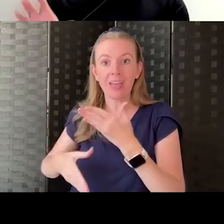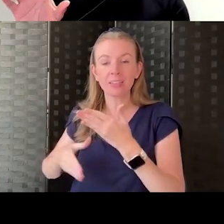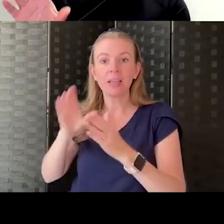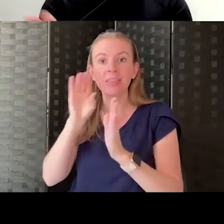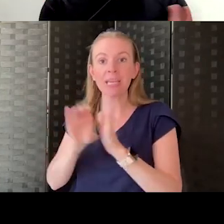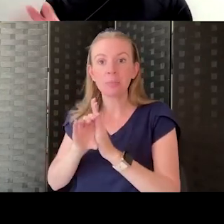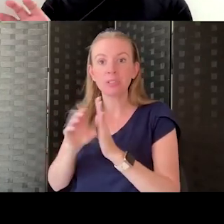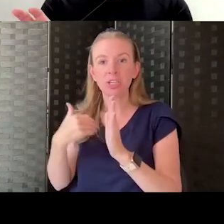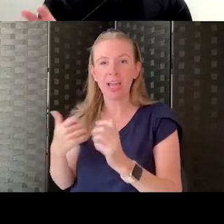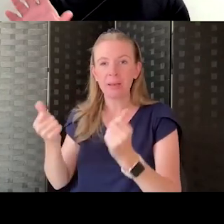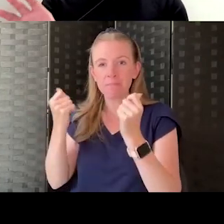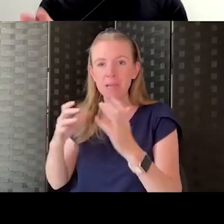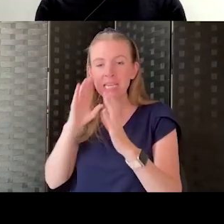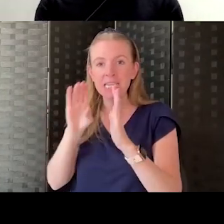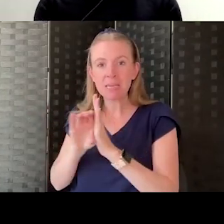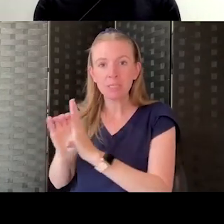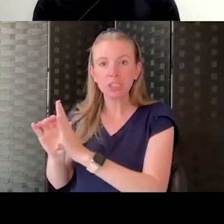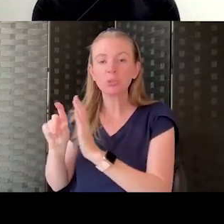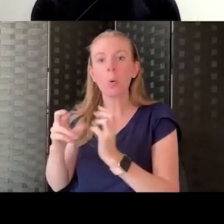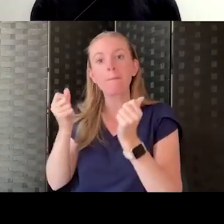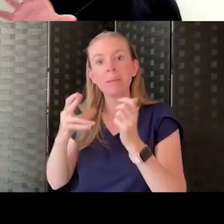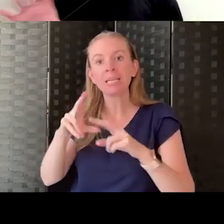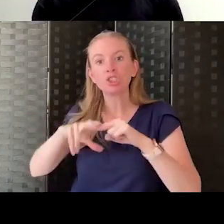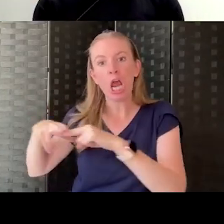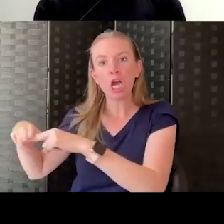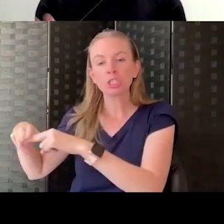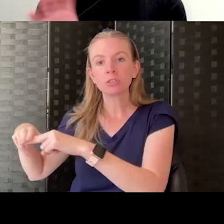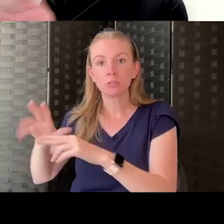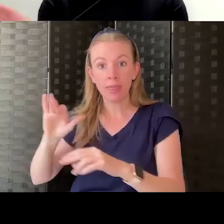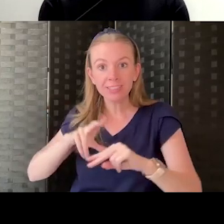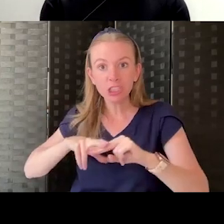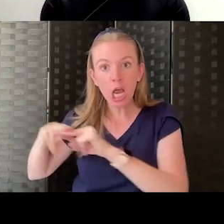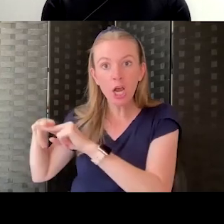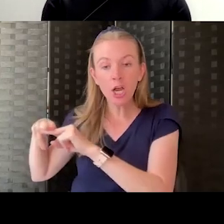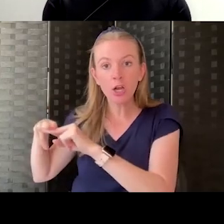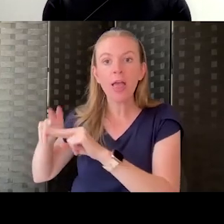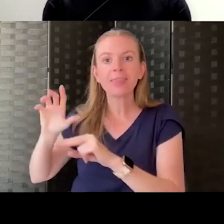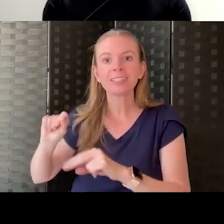it had multiple images for multiple chairs that were there -- those are all the ARIA attributes